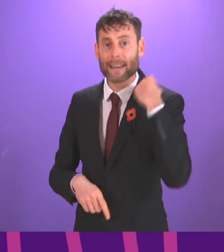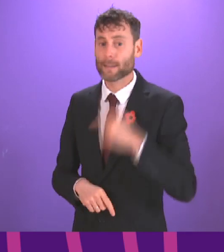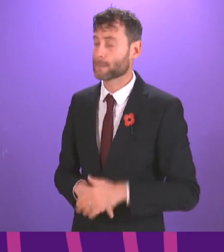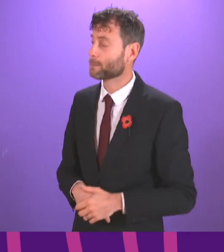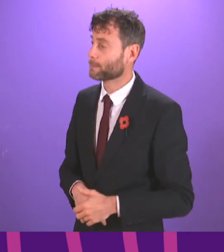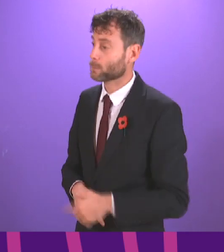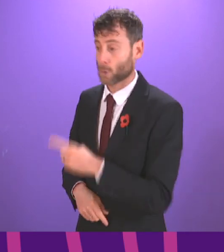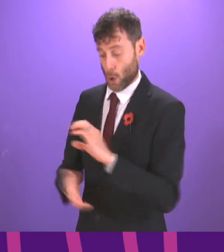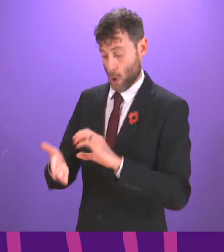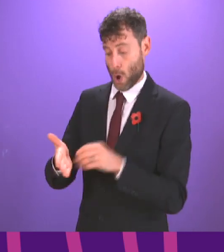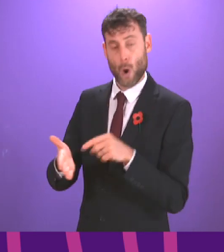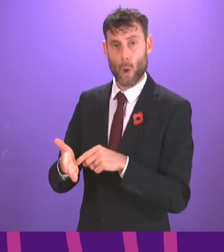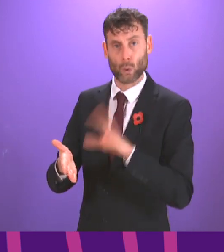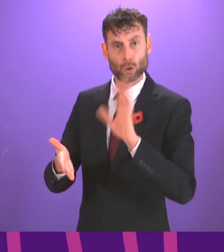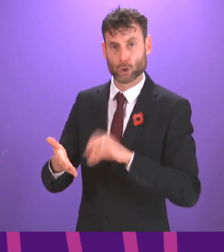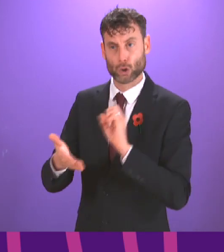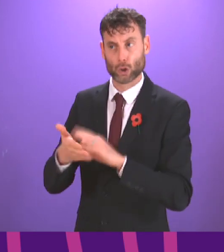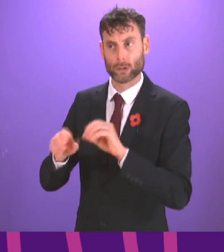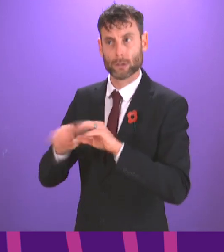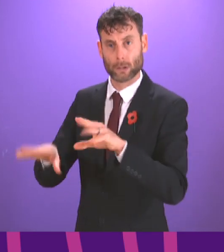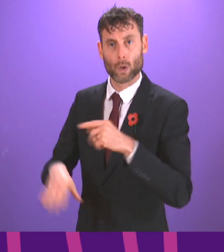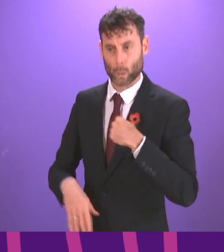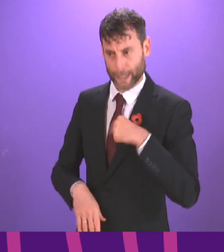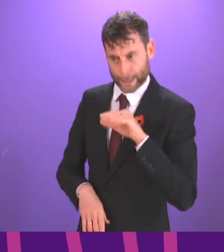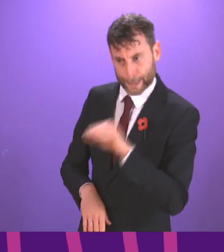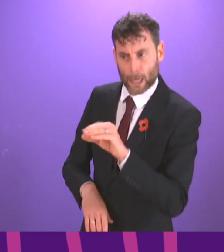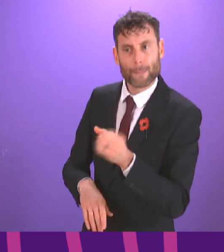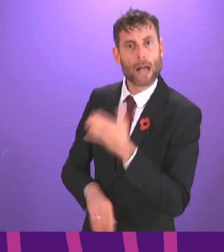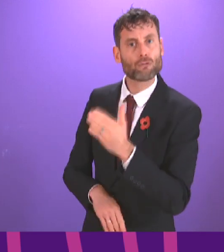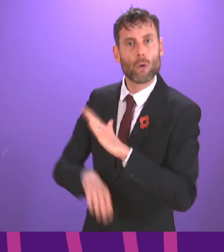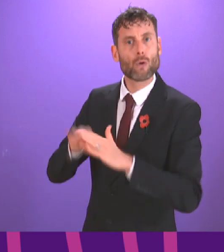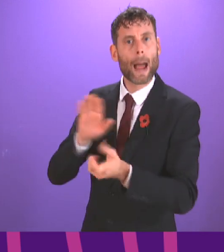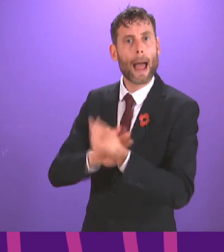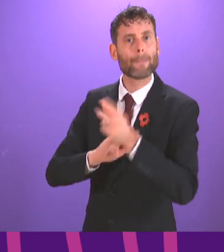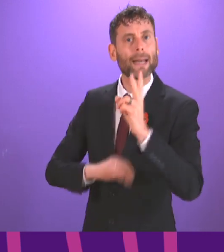have taken steps to ensure that that will not happen again. I know the upset that that